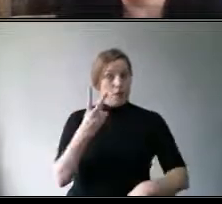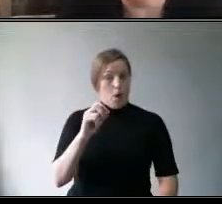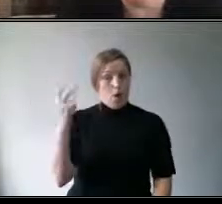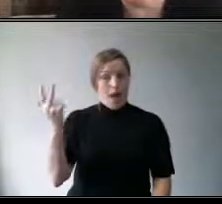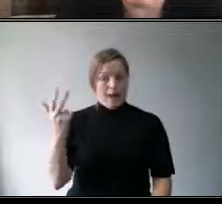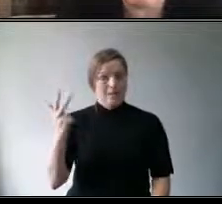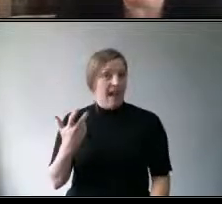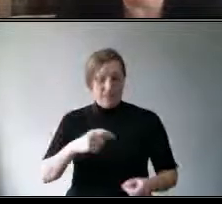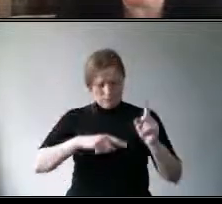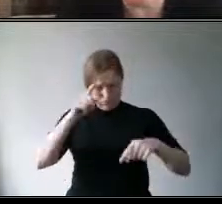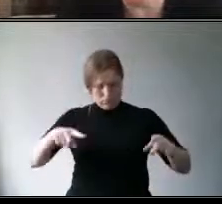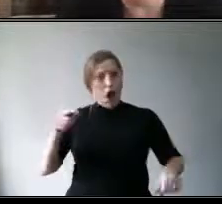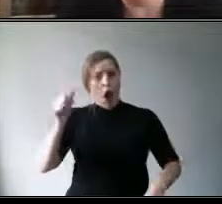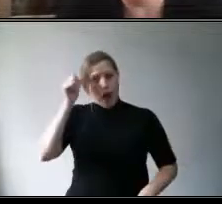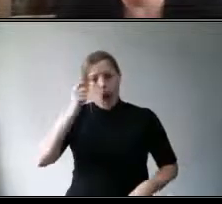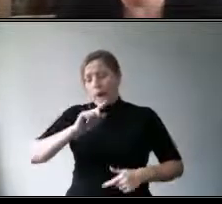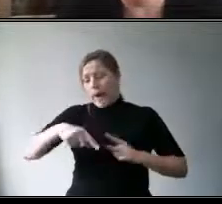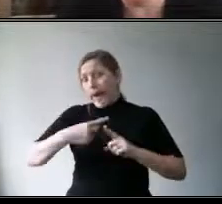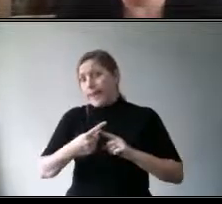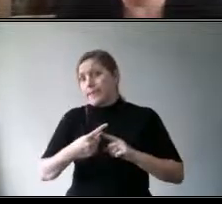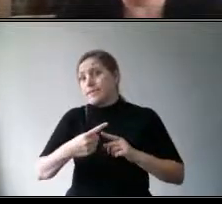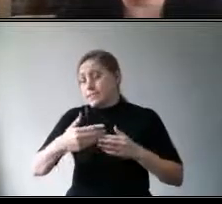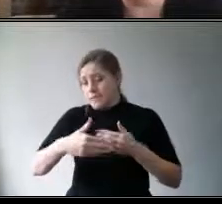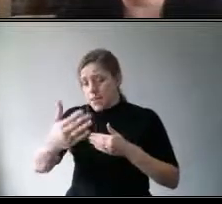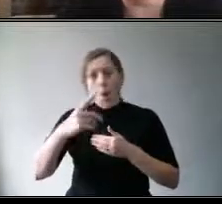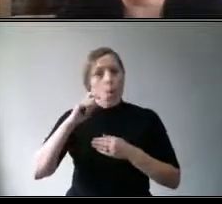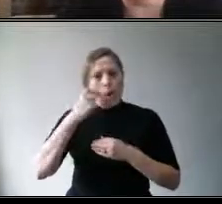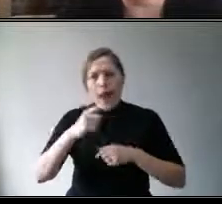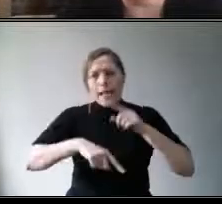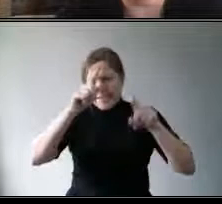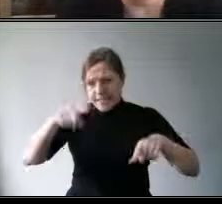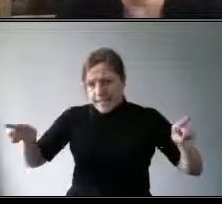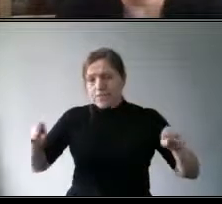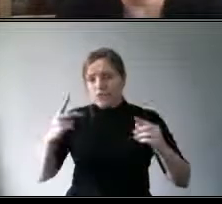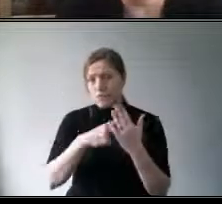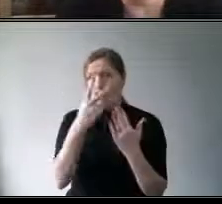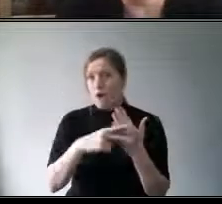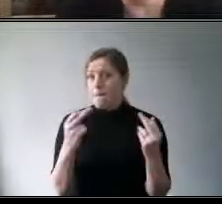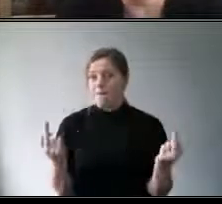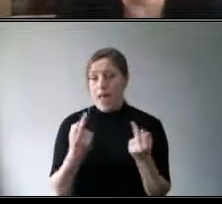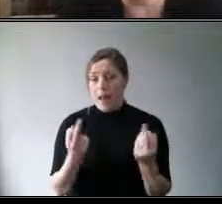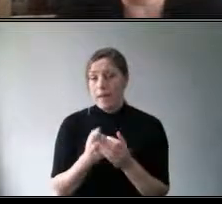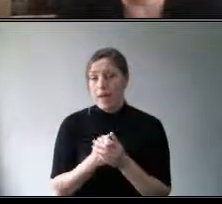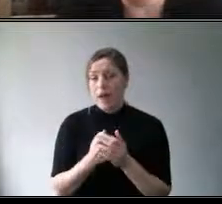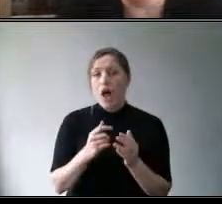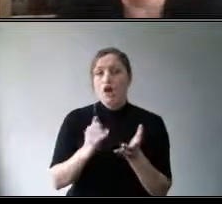so think very clearly about what you want to get out of the this opportunity and